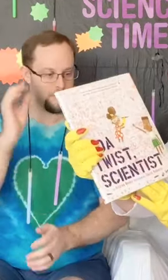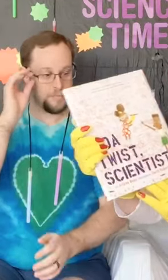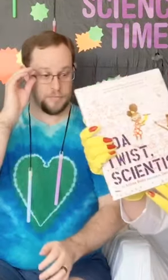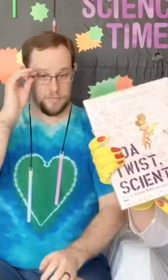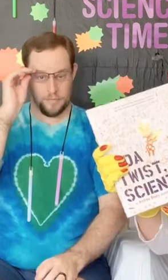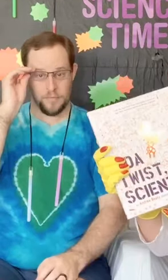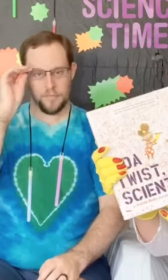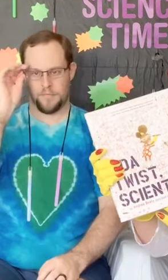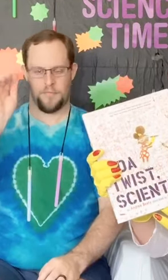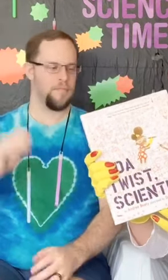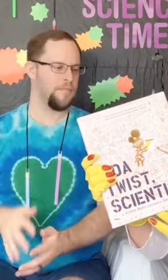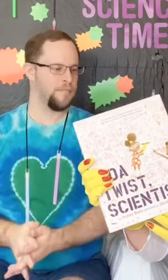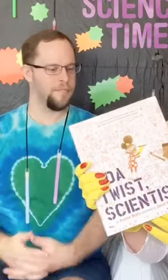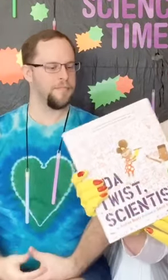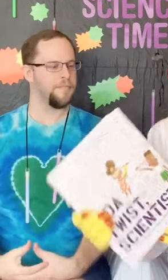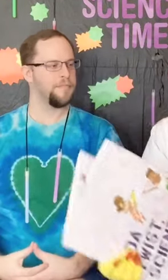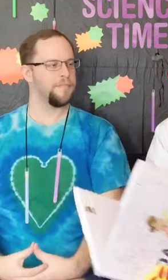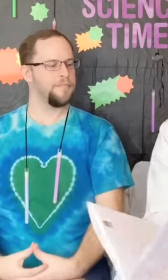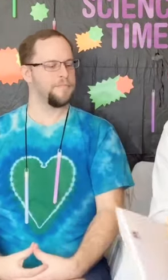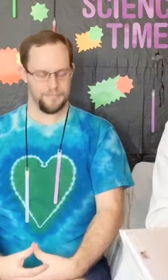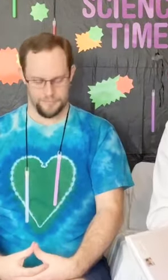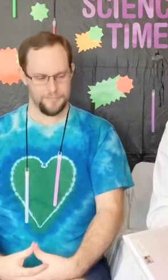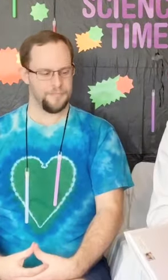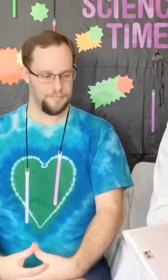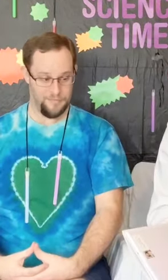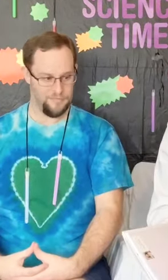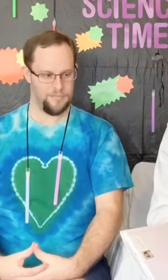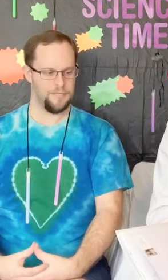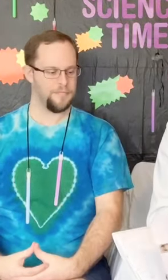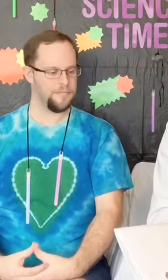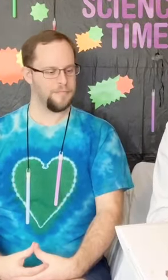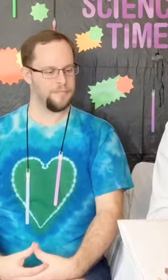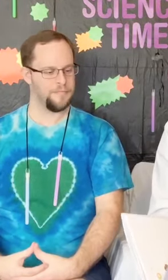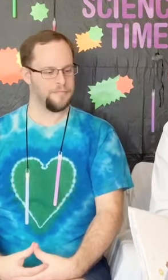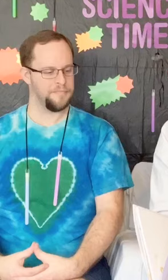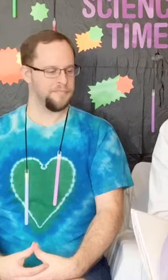illustrated by David Roberts. And I will give you